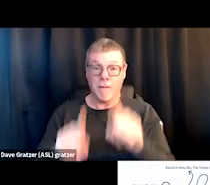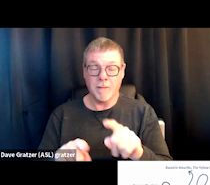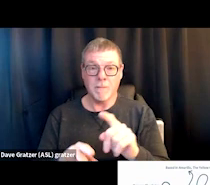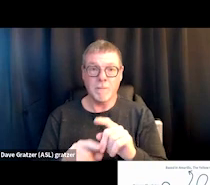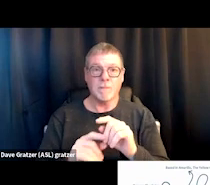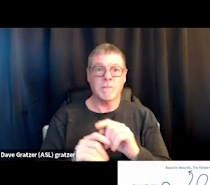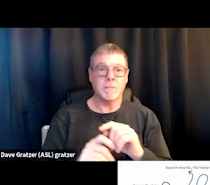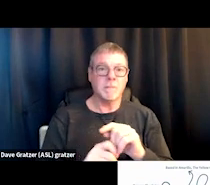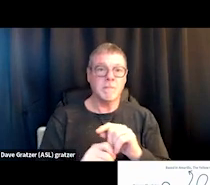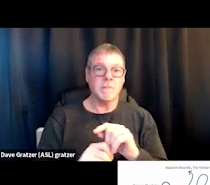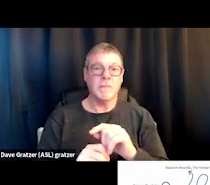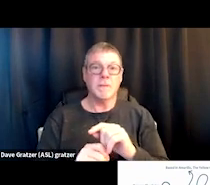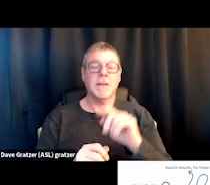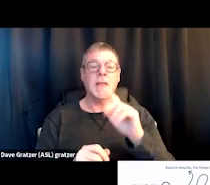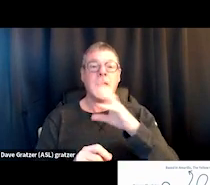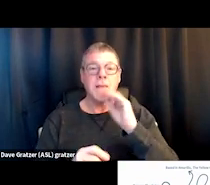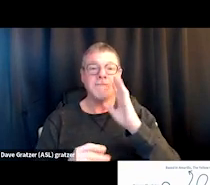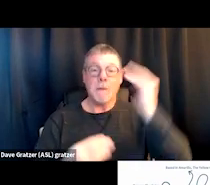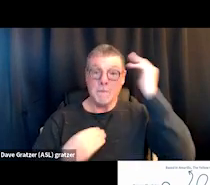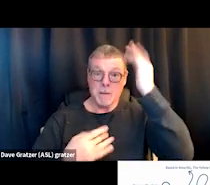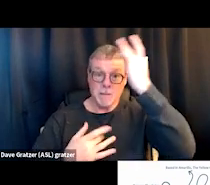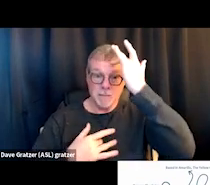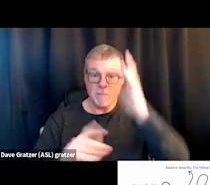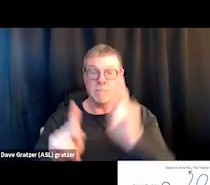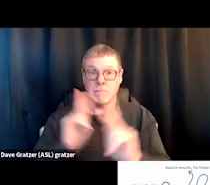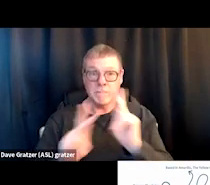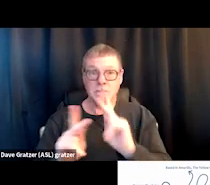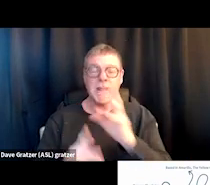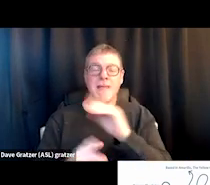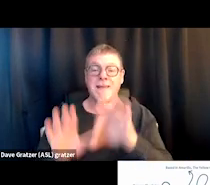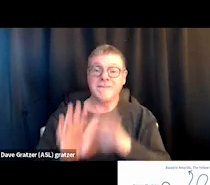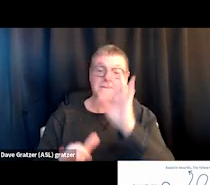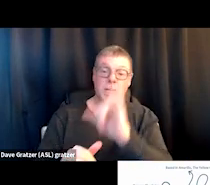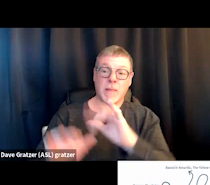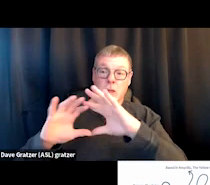they were treating the seriously mental ill population, and they found that that group was dying 20